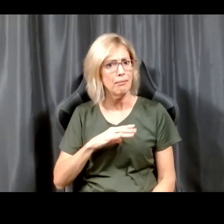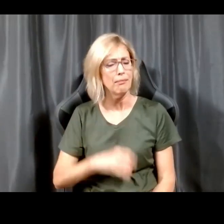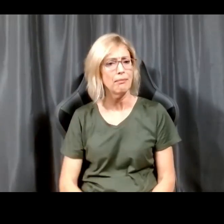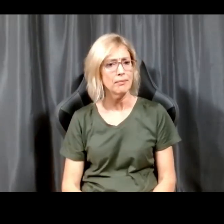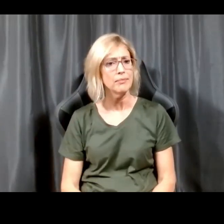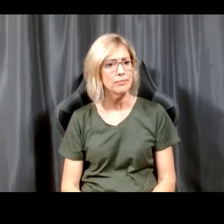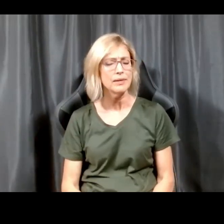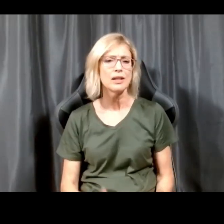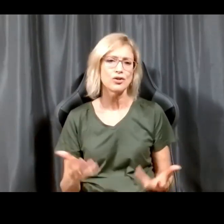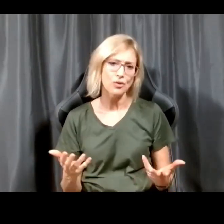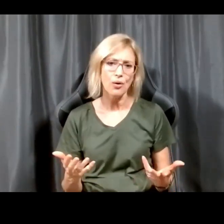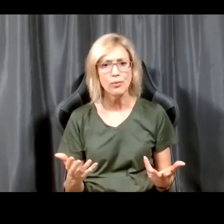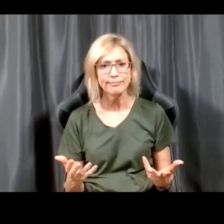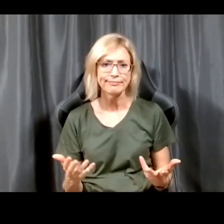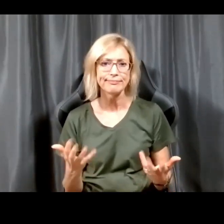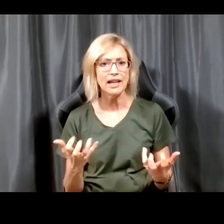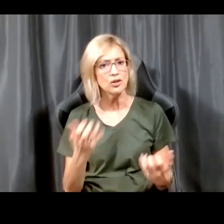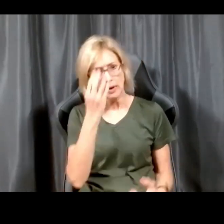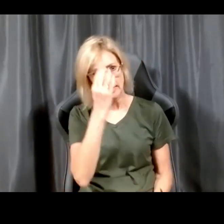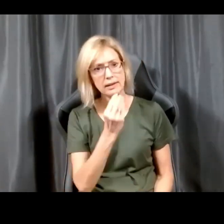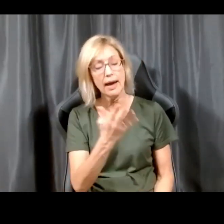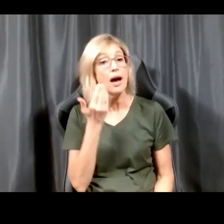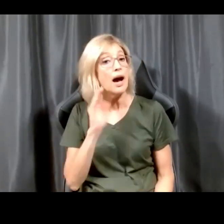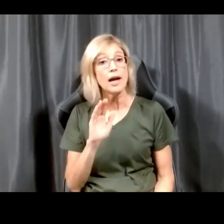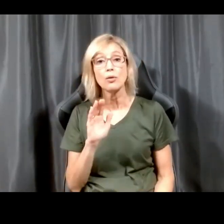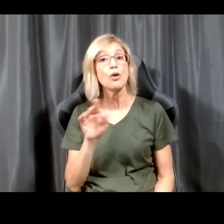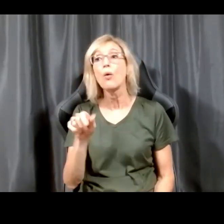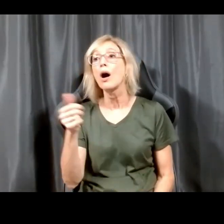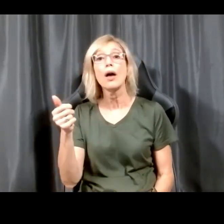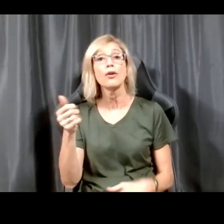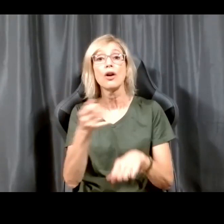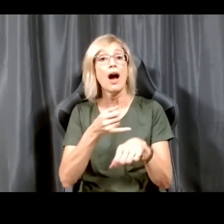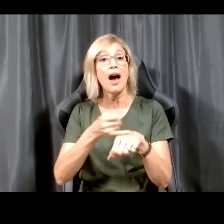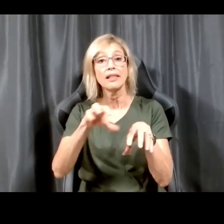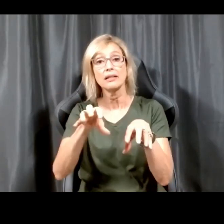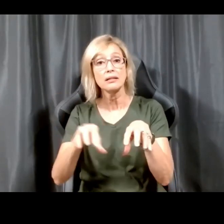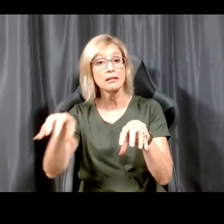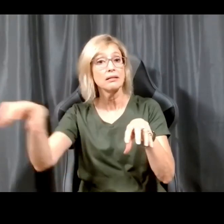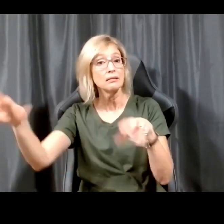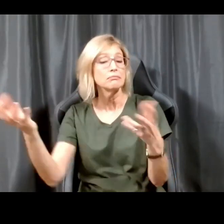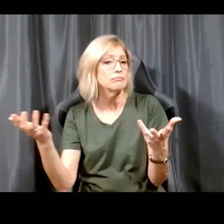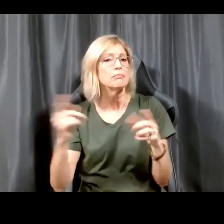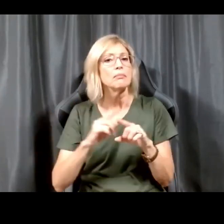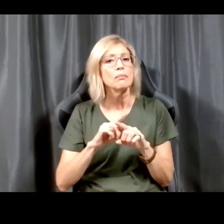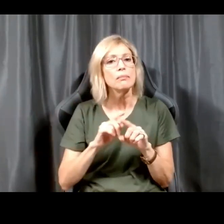That is-I want to say that. I don't know about our other neighboring islands with the feeding. But that is what I